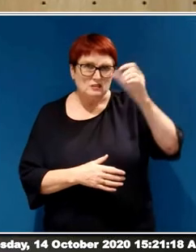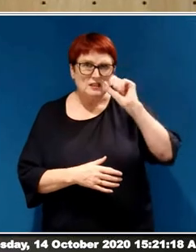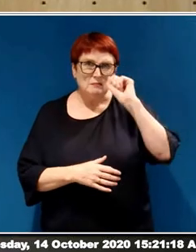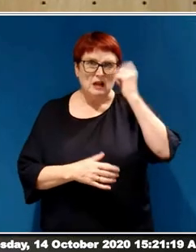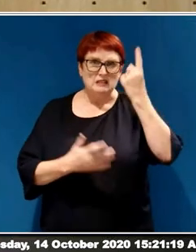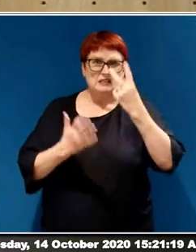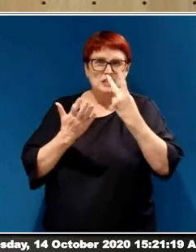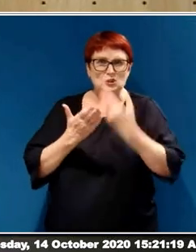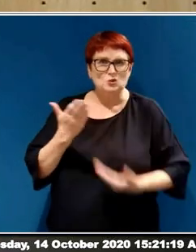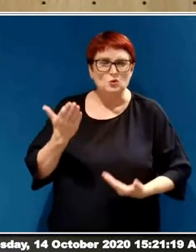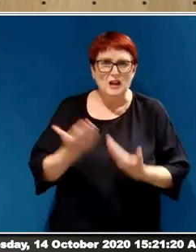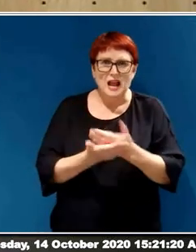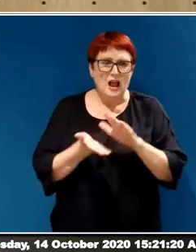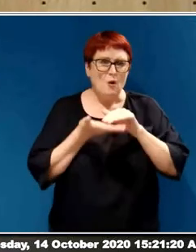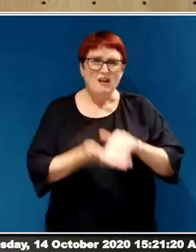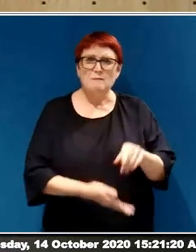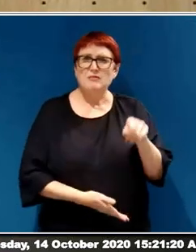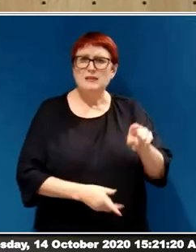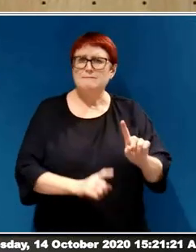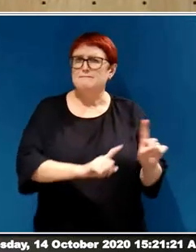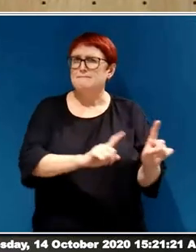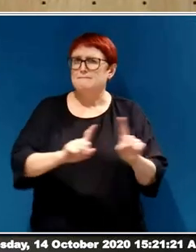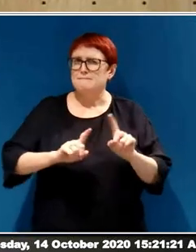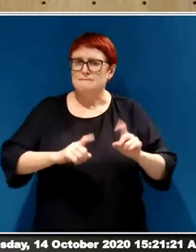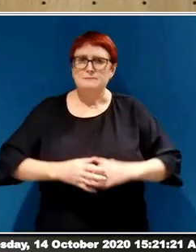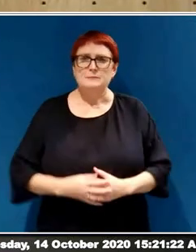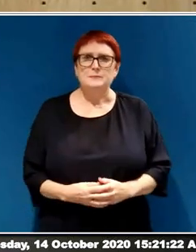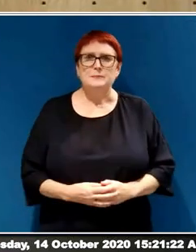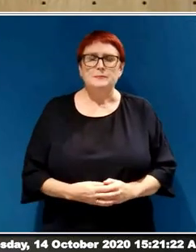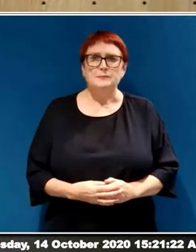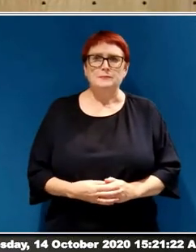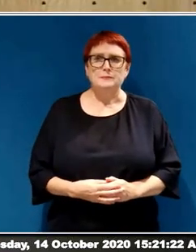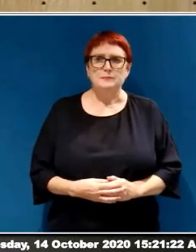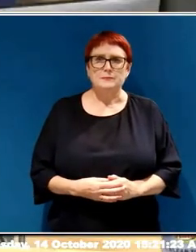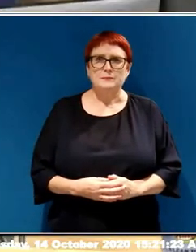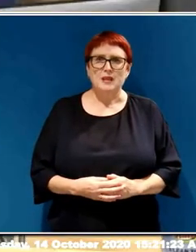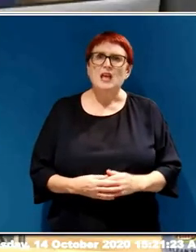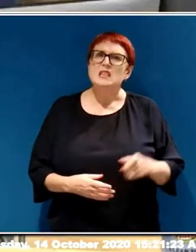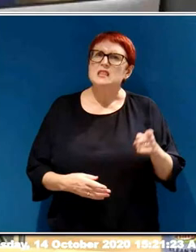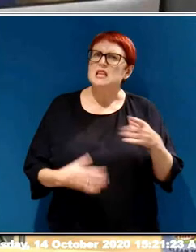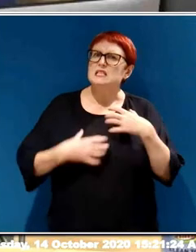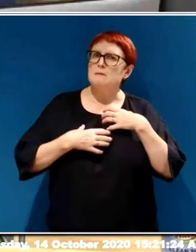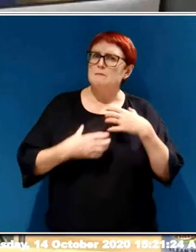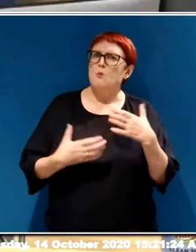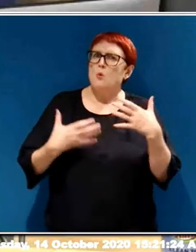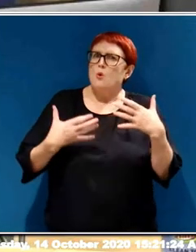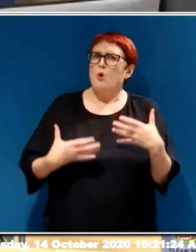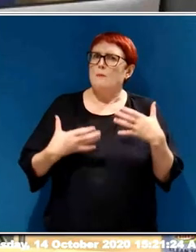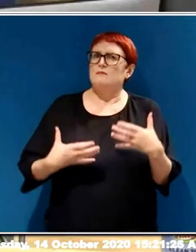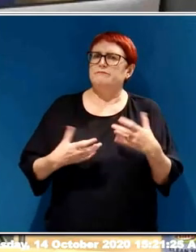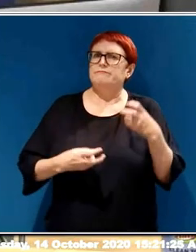It just seems to me to be more realistic about the cohort of students for whom